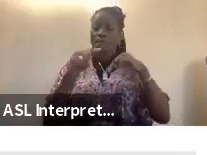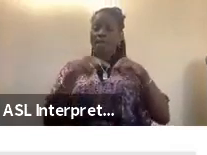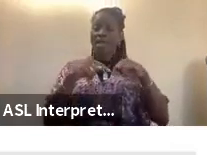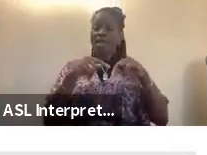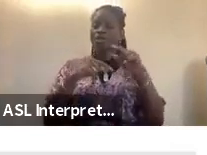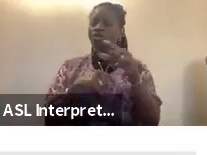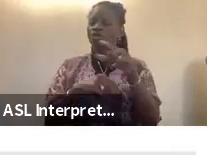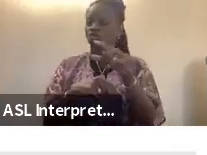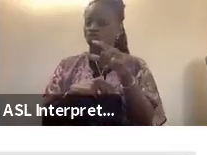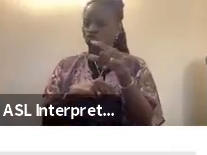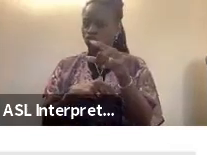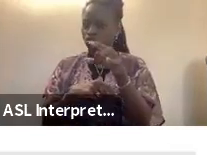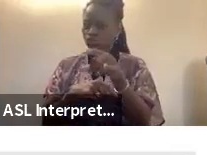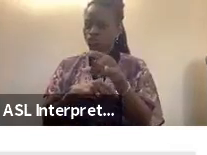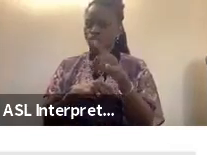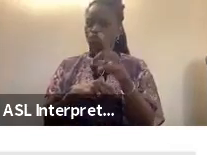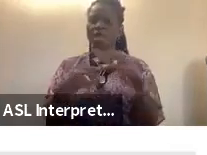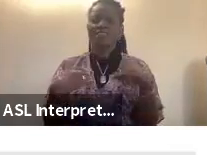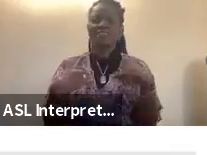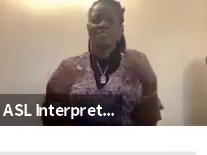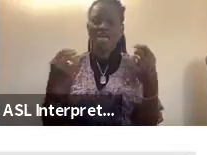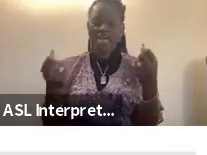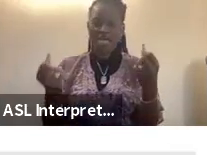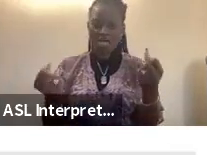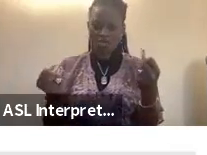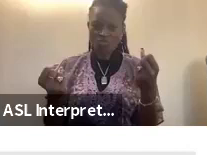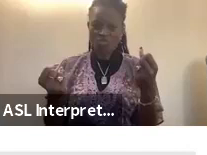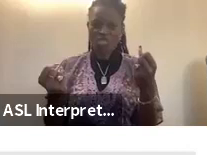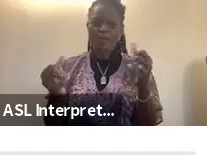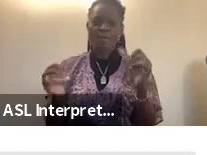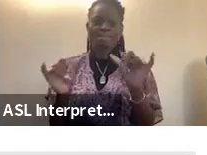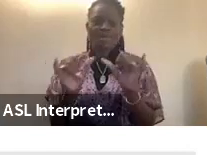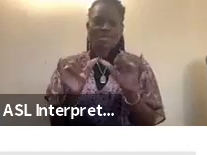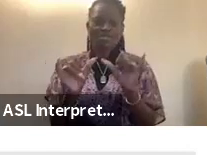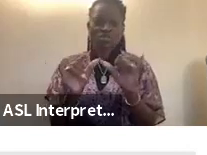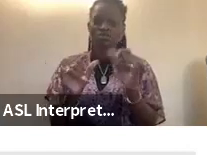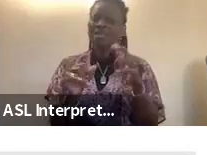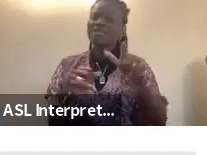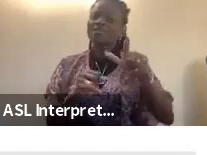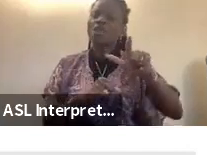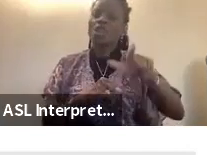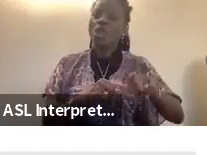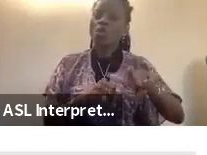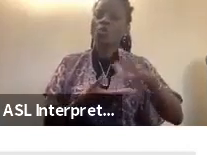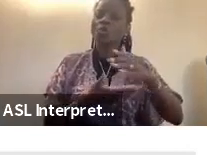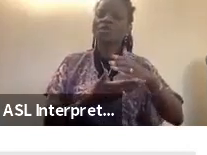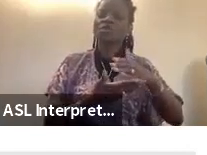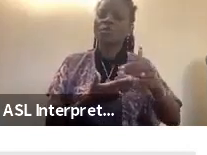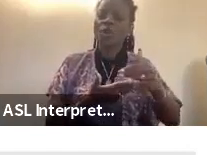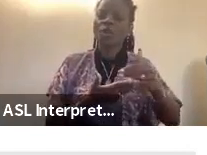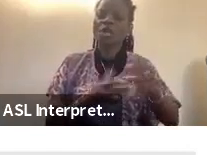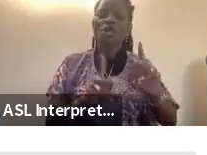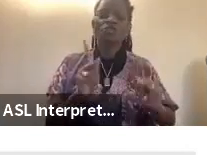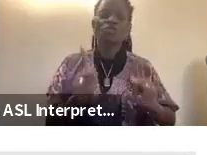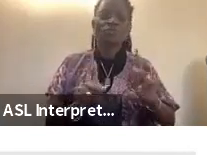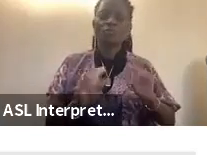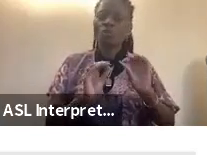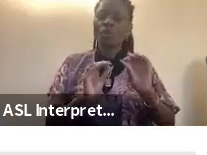that I mentioned earlier, we can see that in the lowest quartile, where residents have least access to resources to support their health and